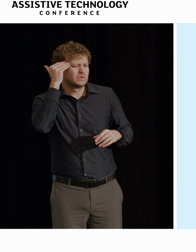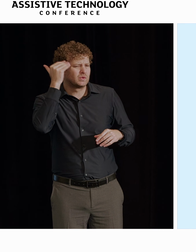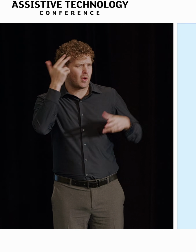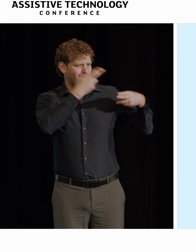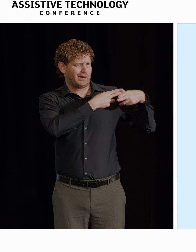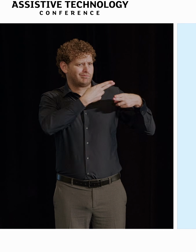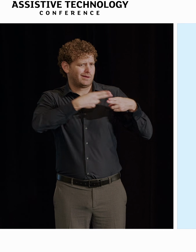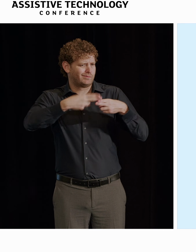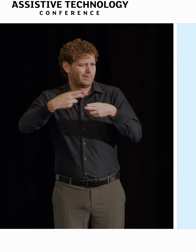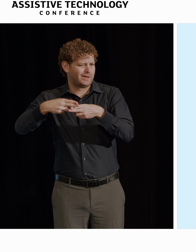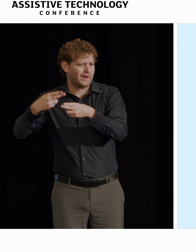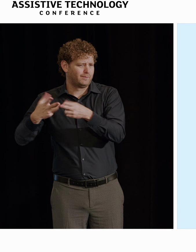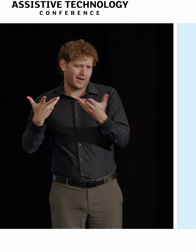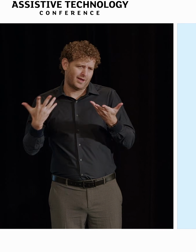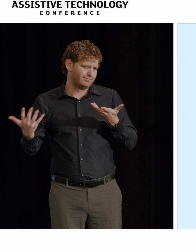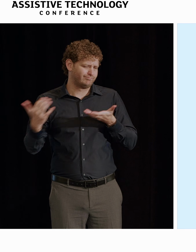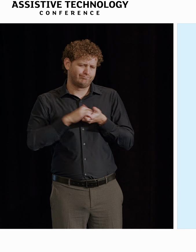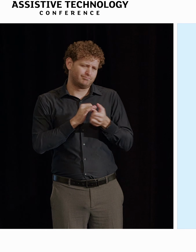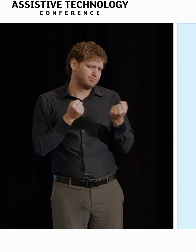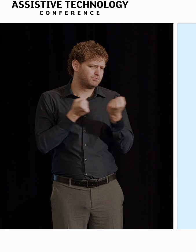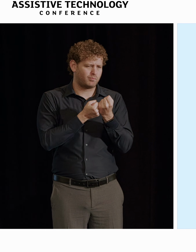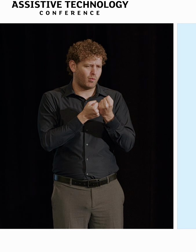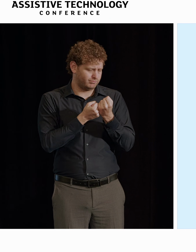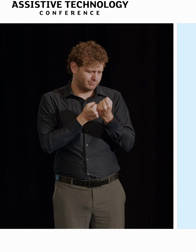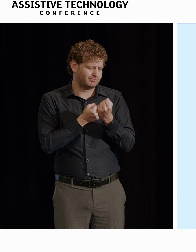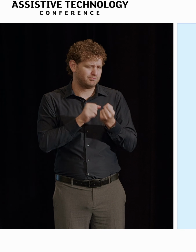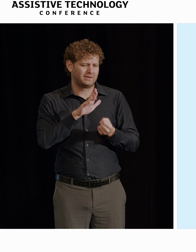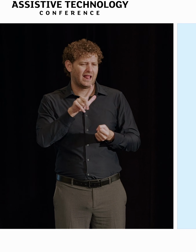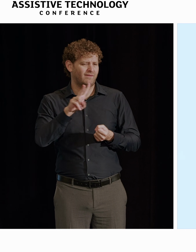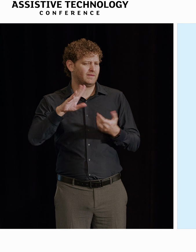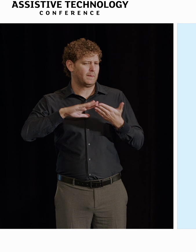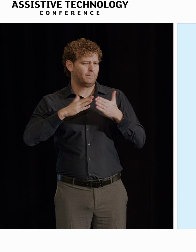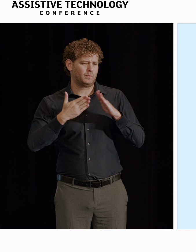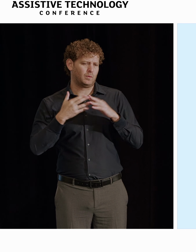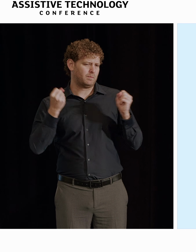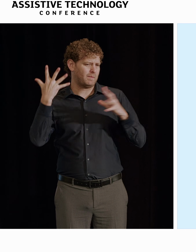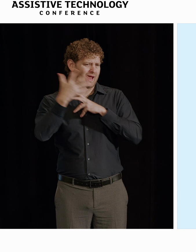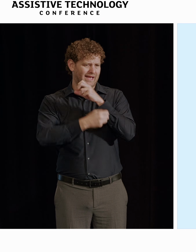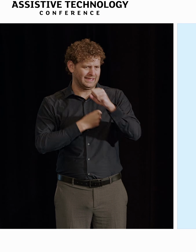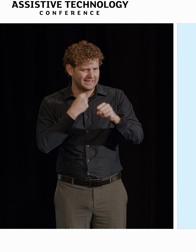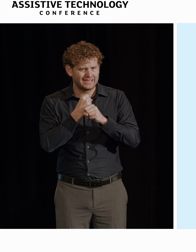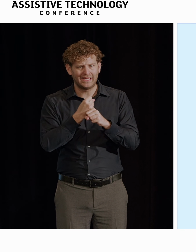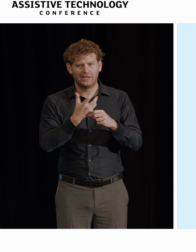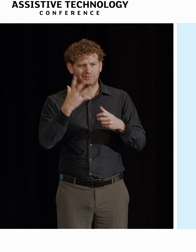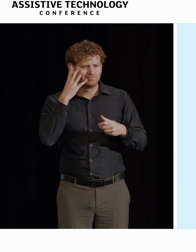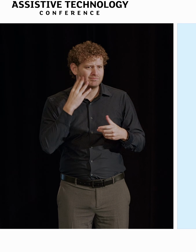for years, and now they're bringing their loved experiences to the Meta AI glasses. So,